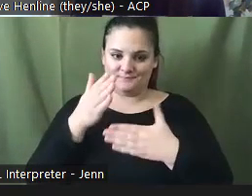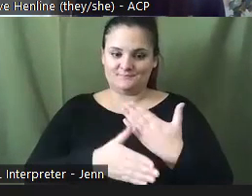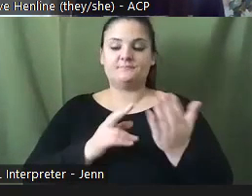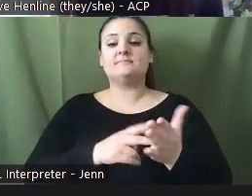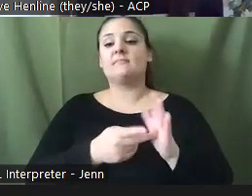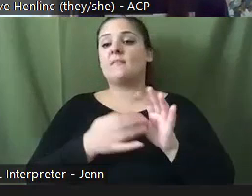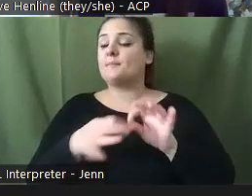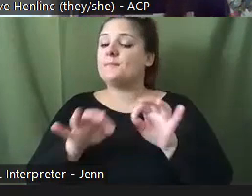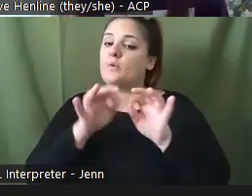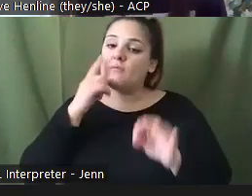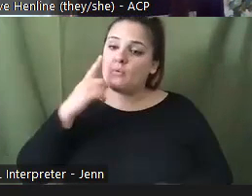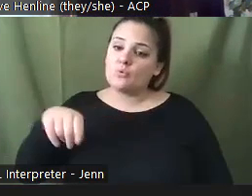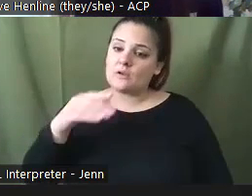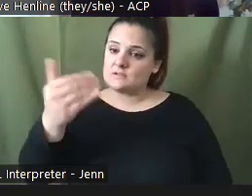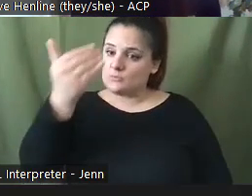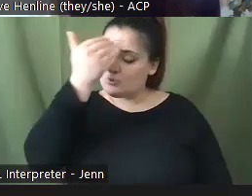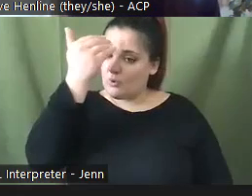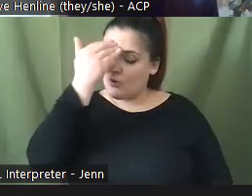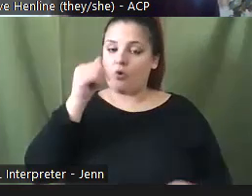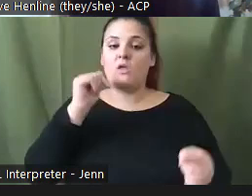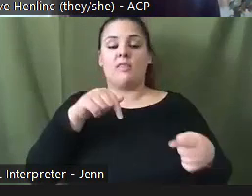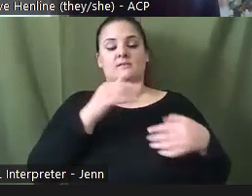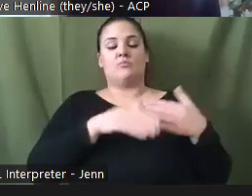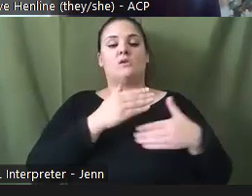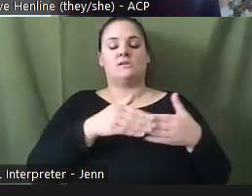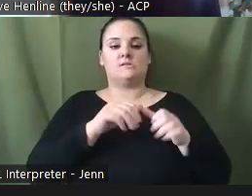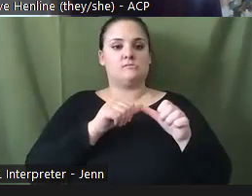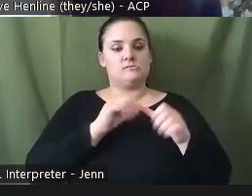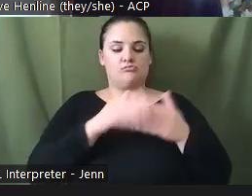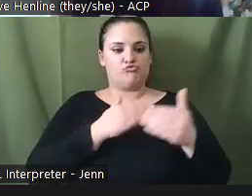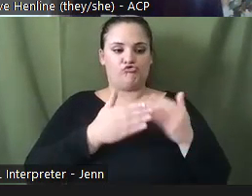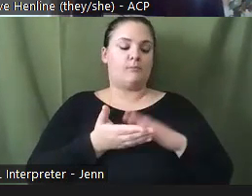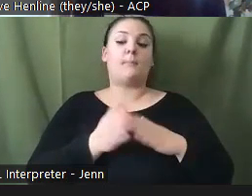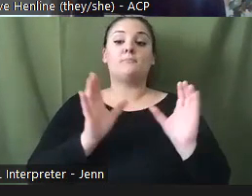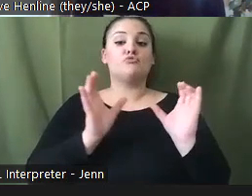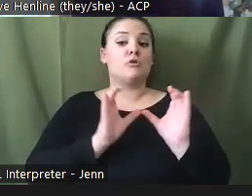you to know, as you're going through this process of becoming certified what your responsibilities